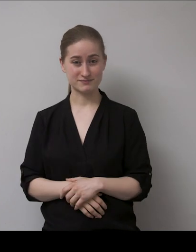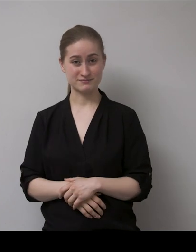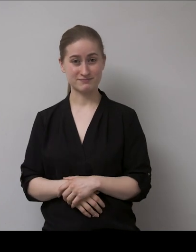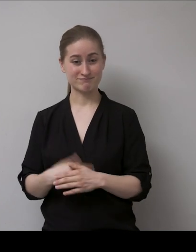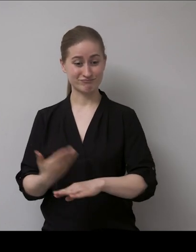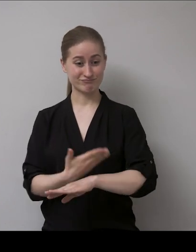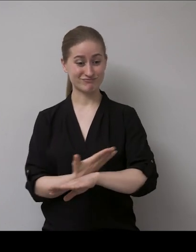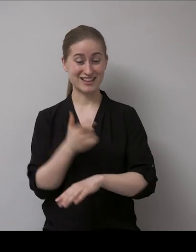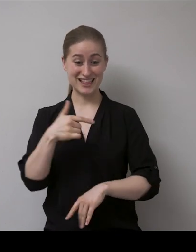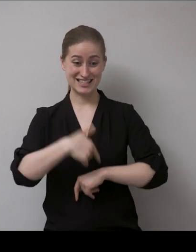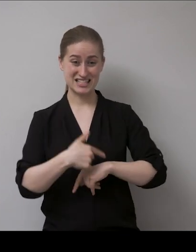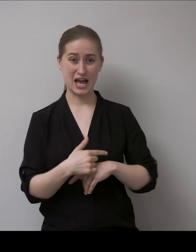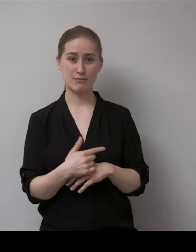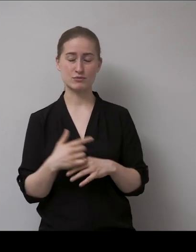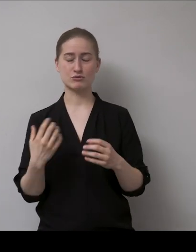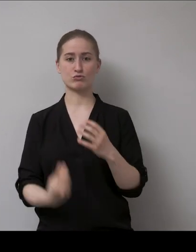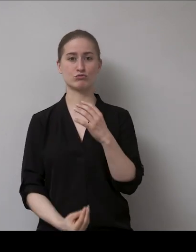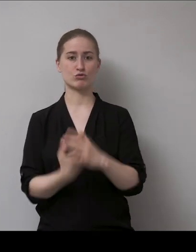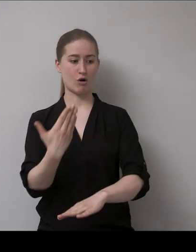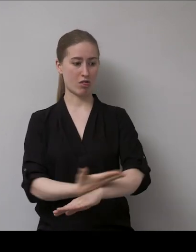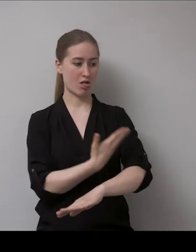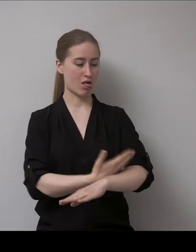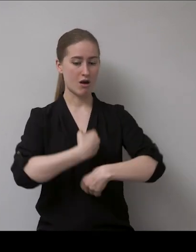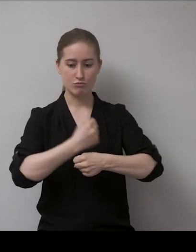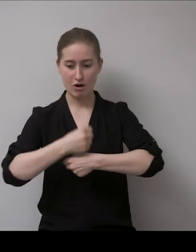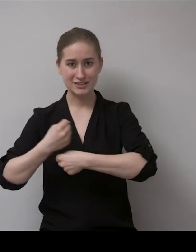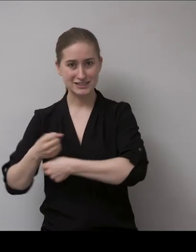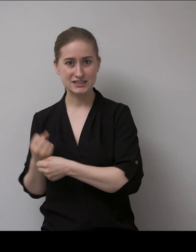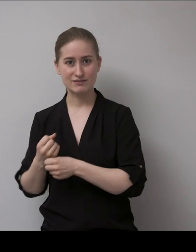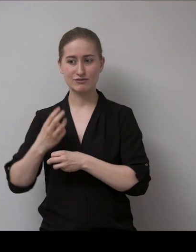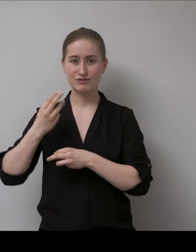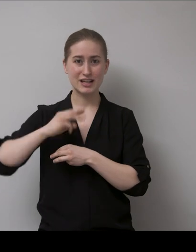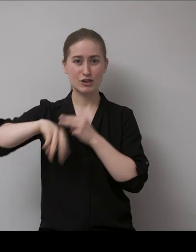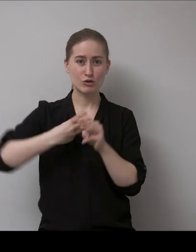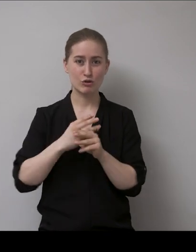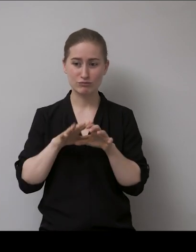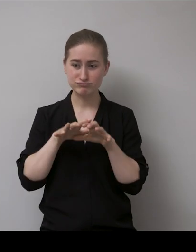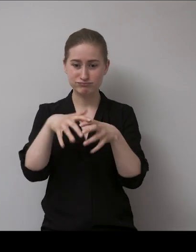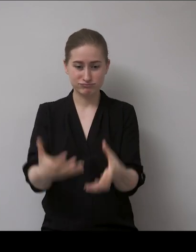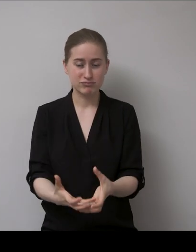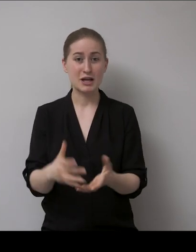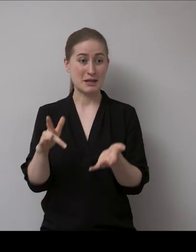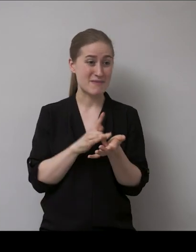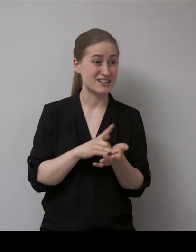It was a time of tremendous growth and productivity across the globe in medicine, transportation,